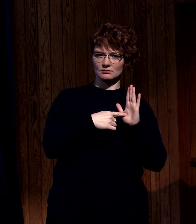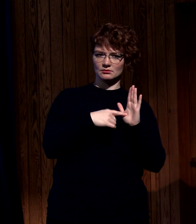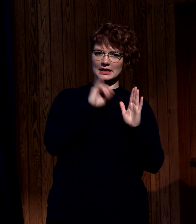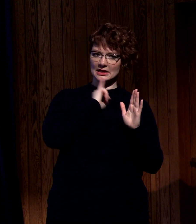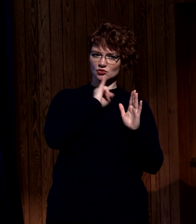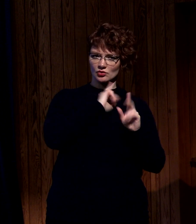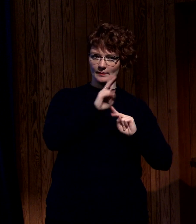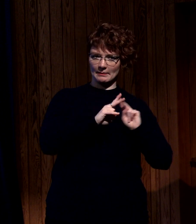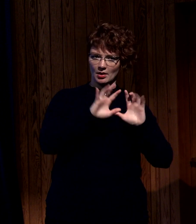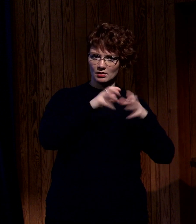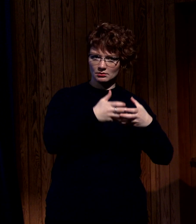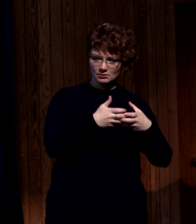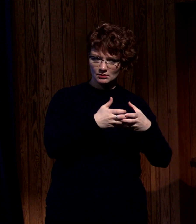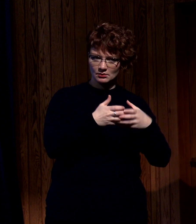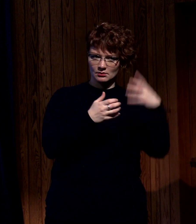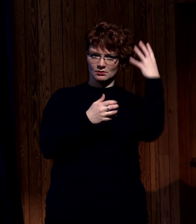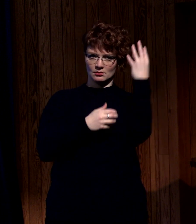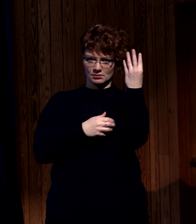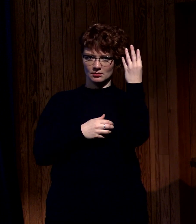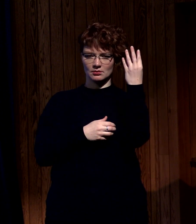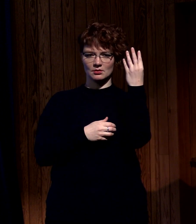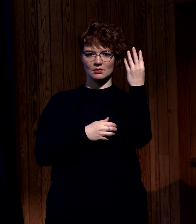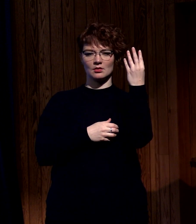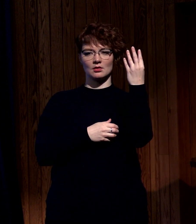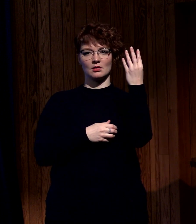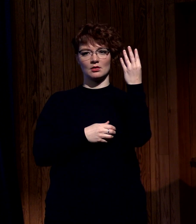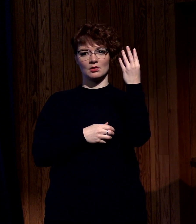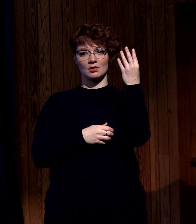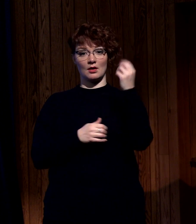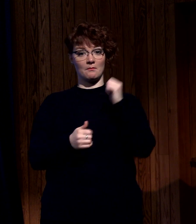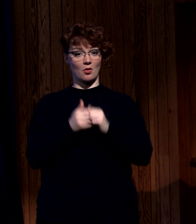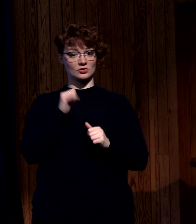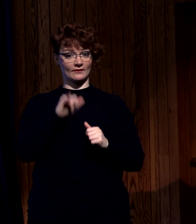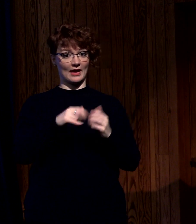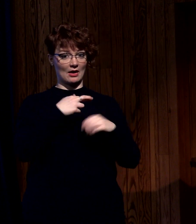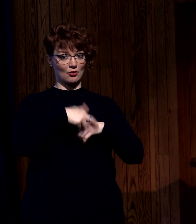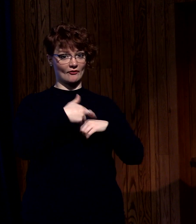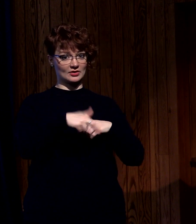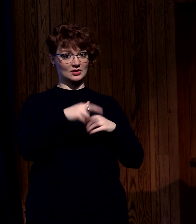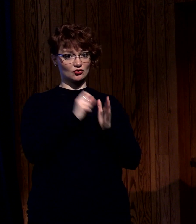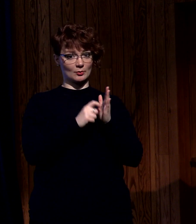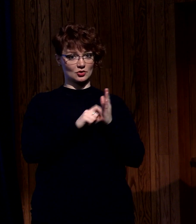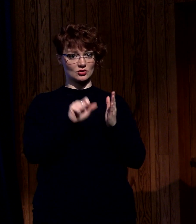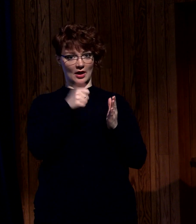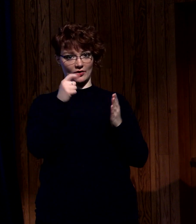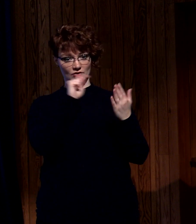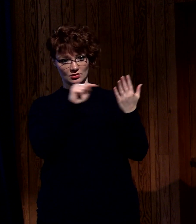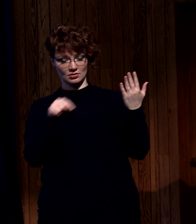God, yet, mostly in all of them the reference is Israel is